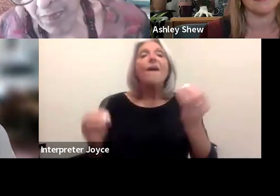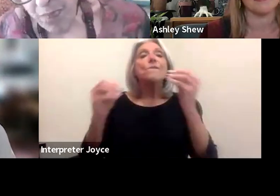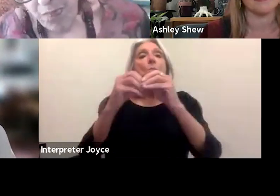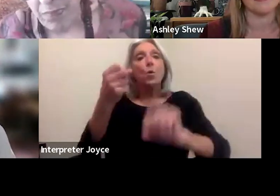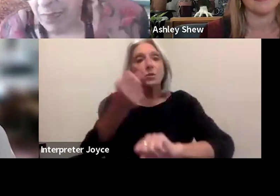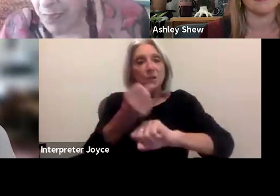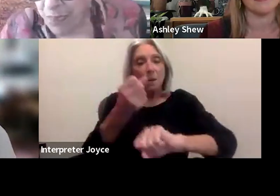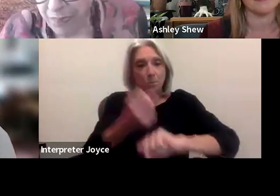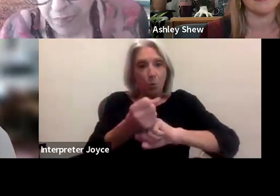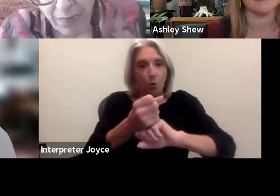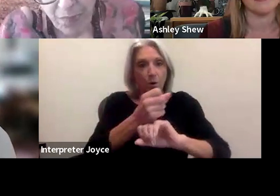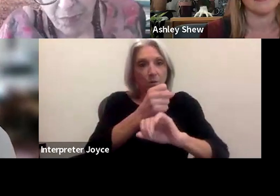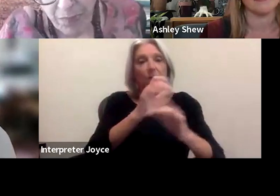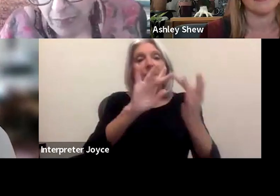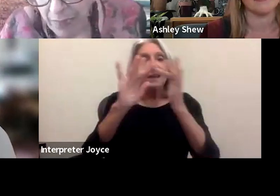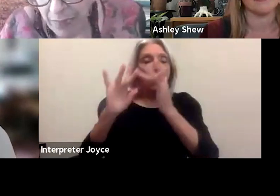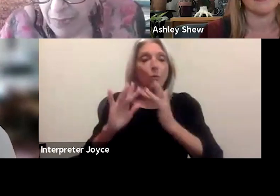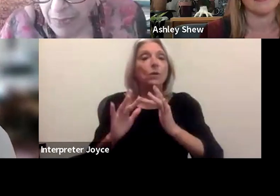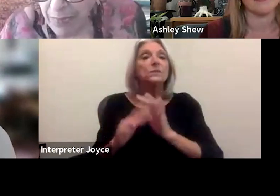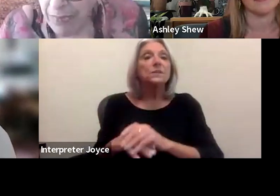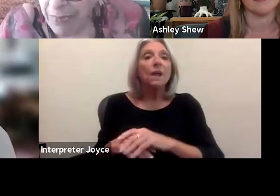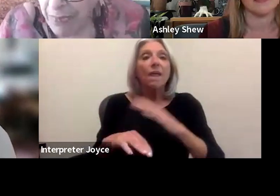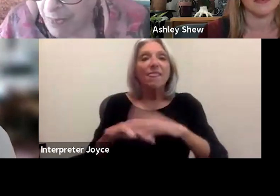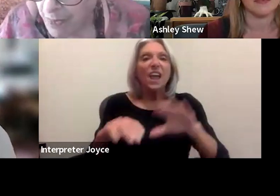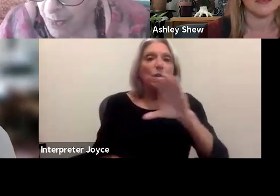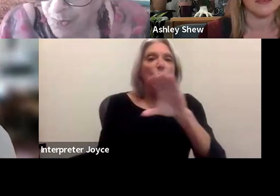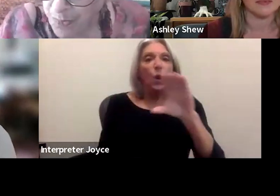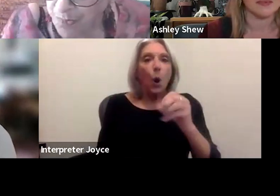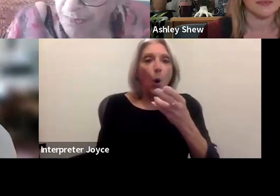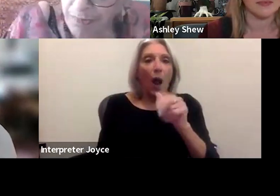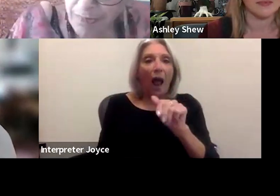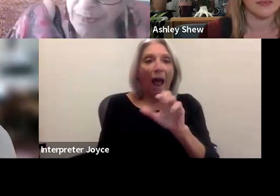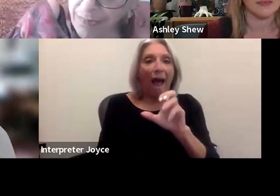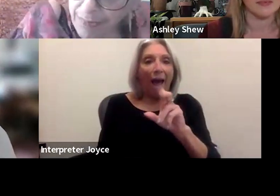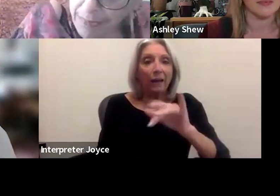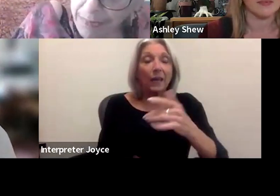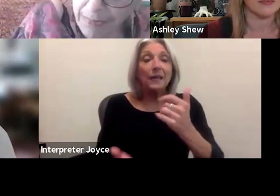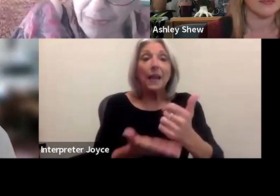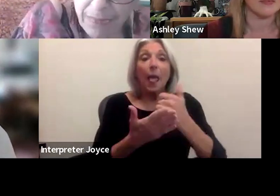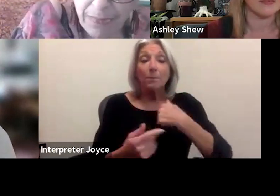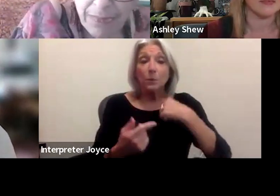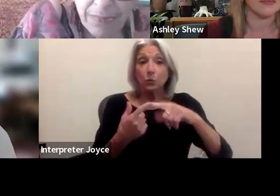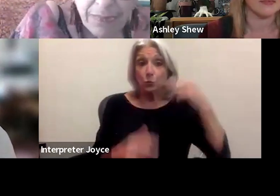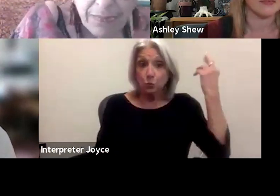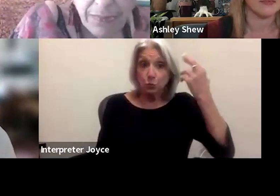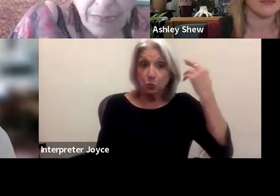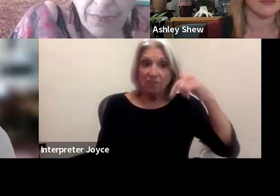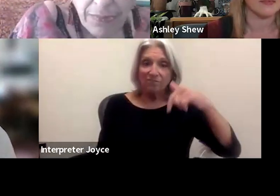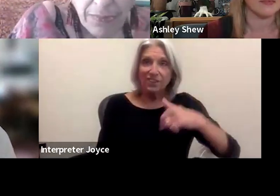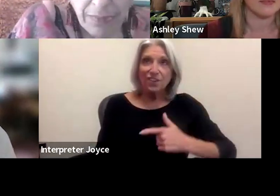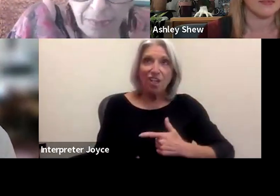and co-hacking. And it also is helping me realize, this is a lifelong pursuit.